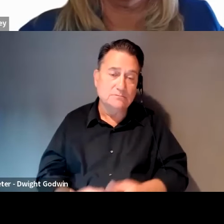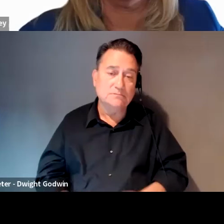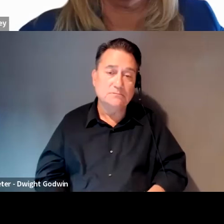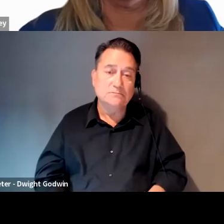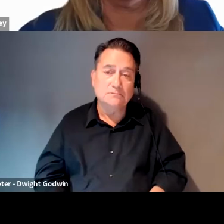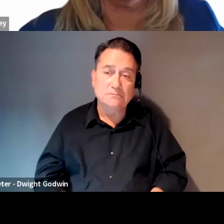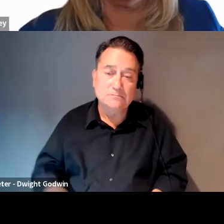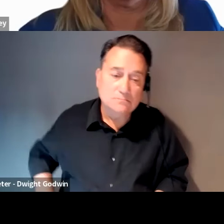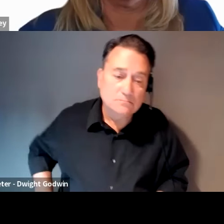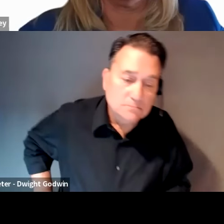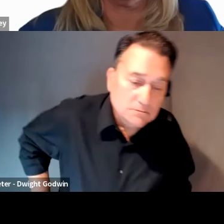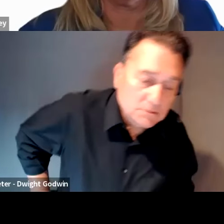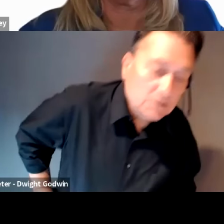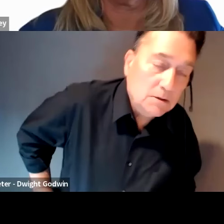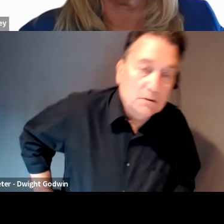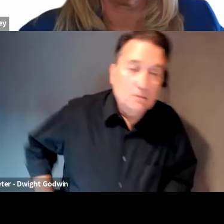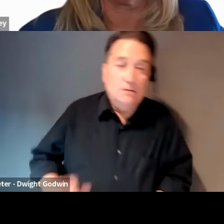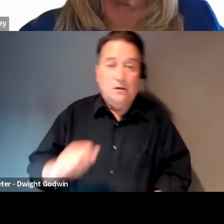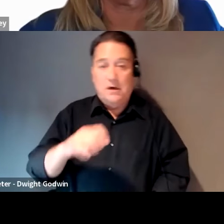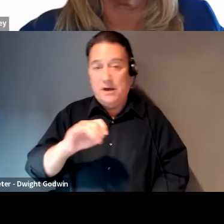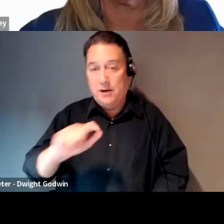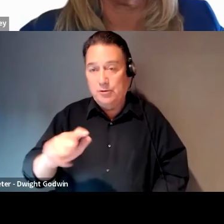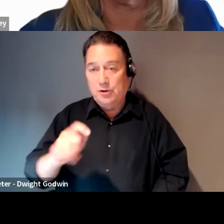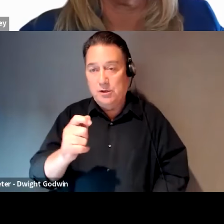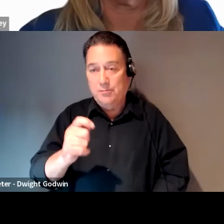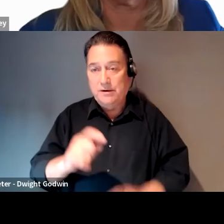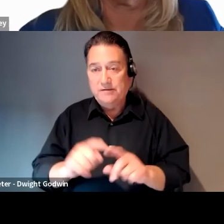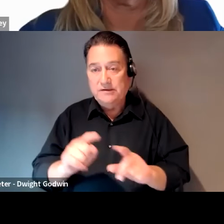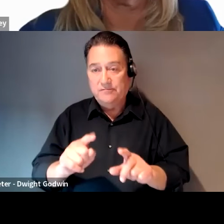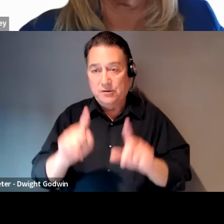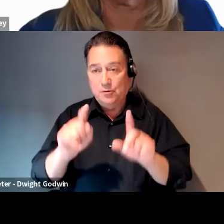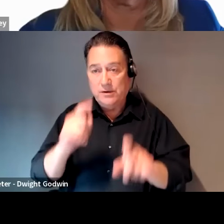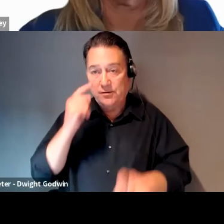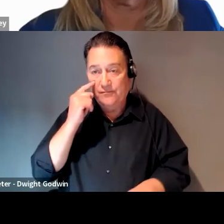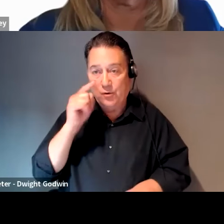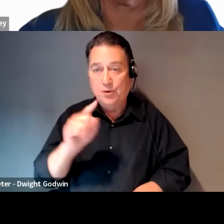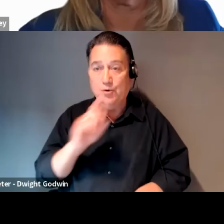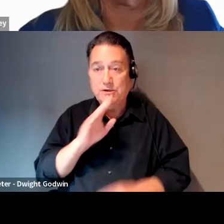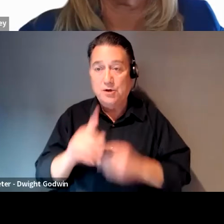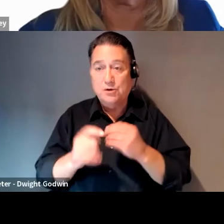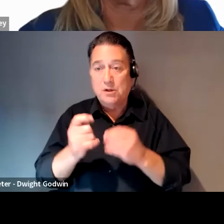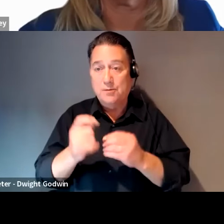So, April, a little bit of a different question for you. We talked a little bit about plans at safe care